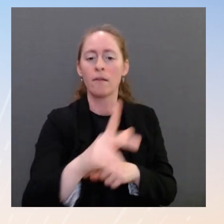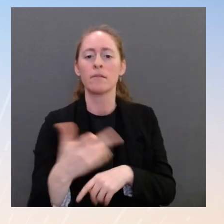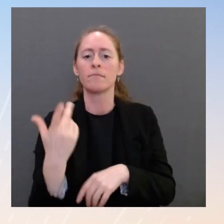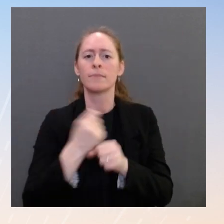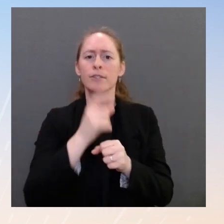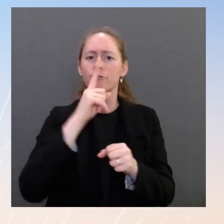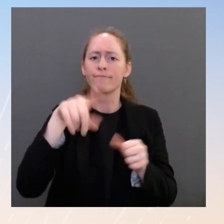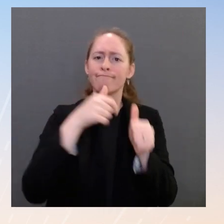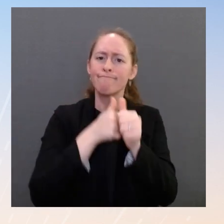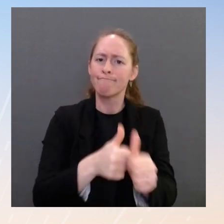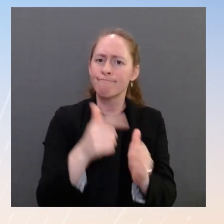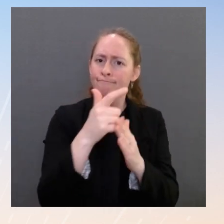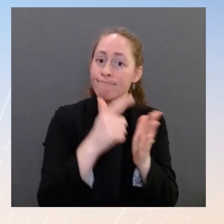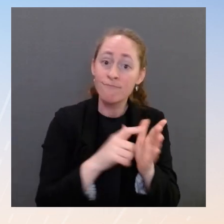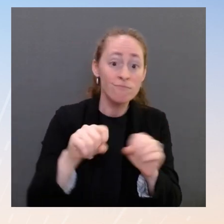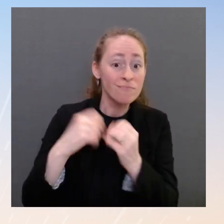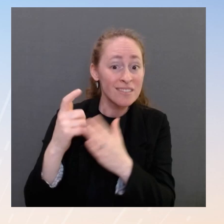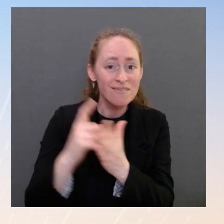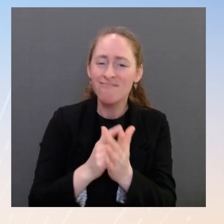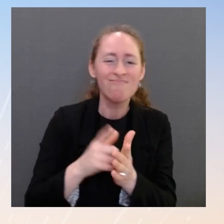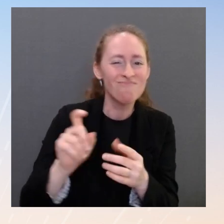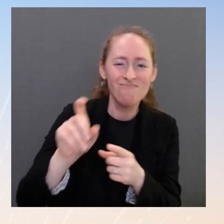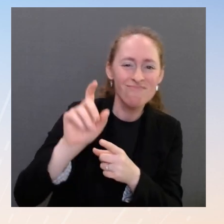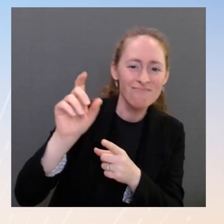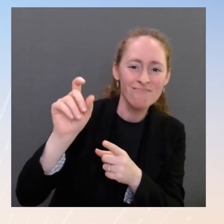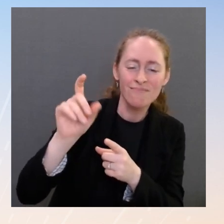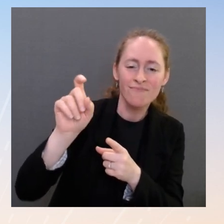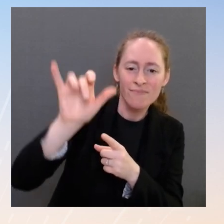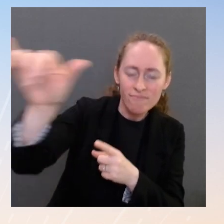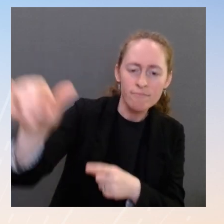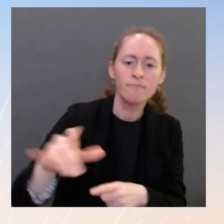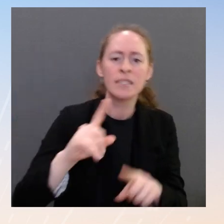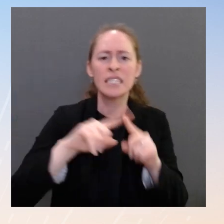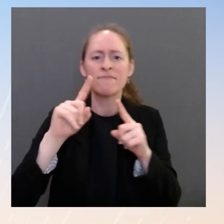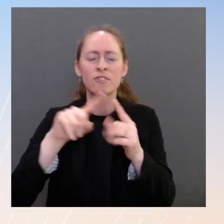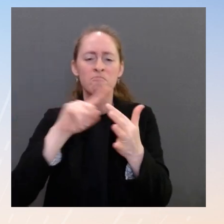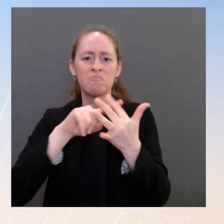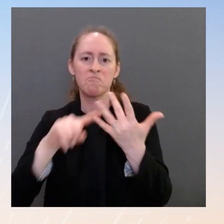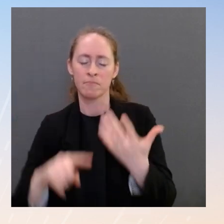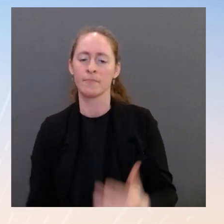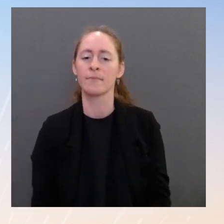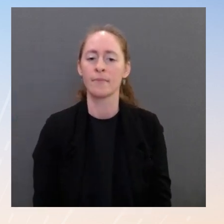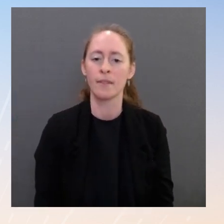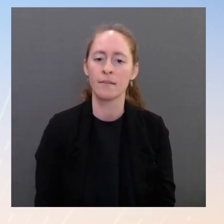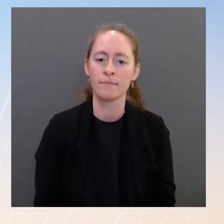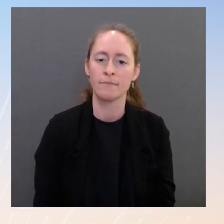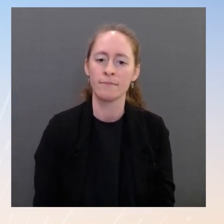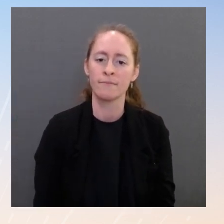to receive noncitizens; targeting and disrupting the transnational criminal organization and smugglers; and deterring irregular migration.